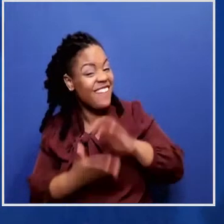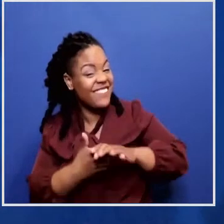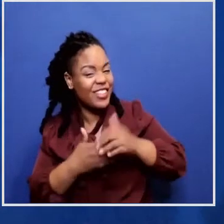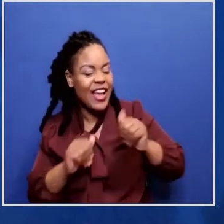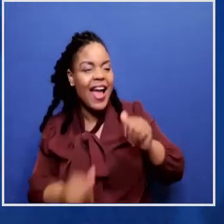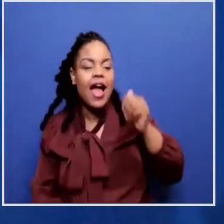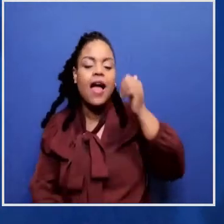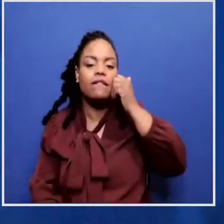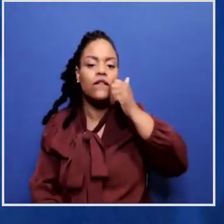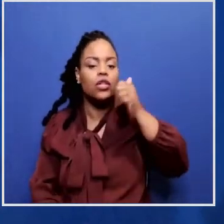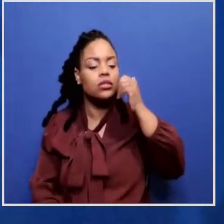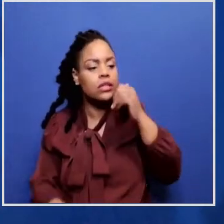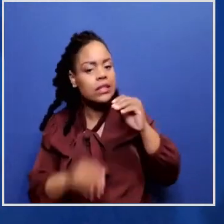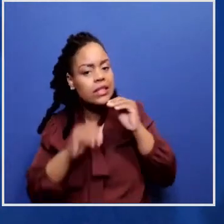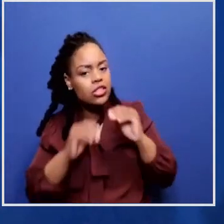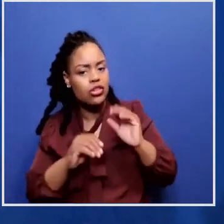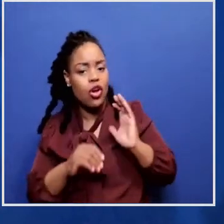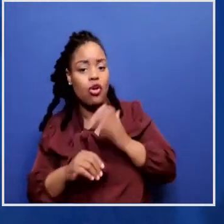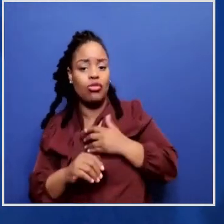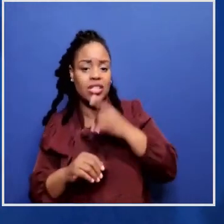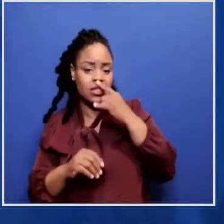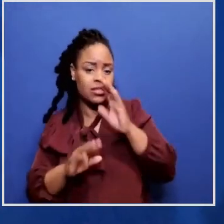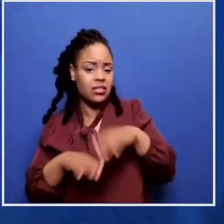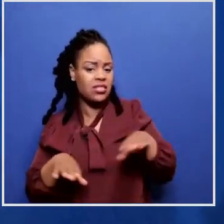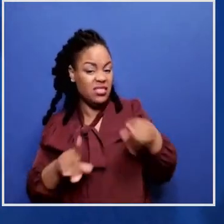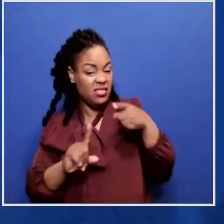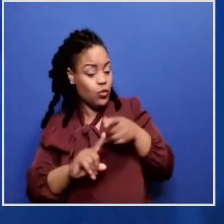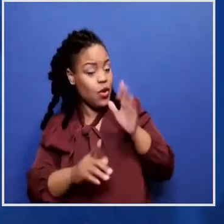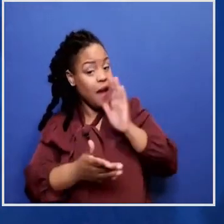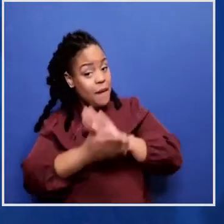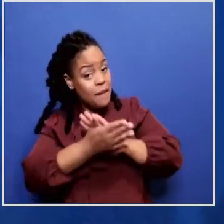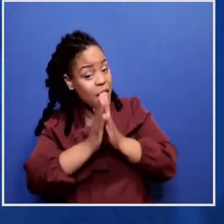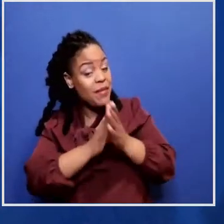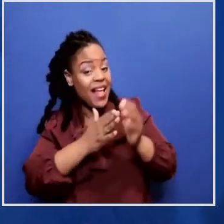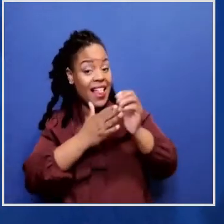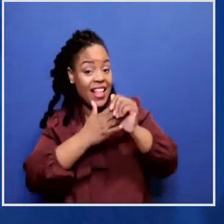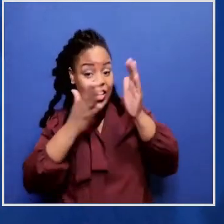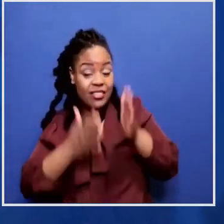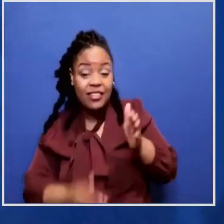CHILDREN.